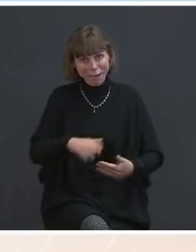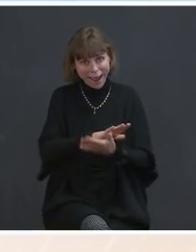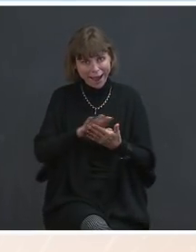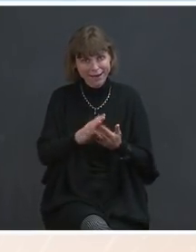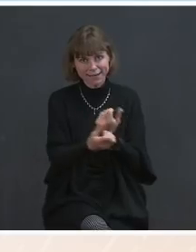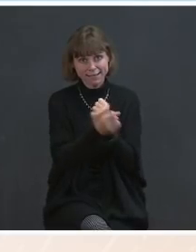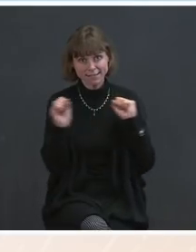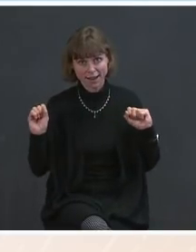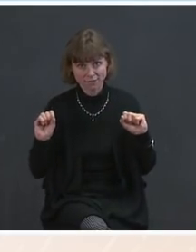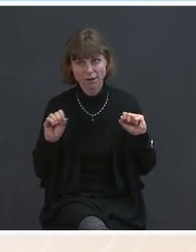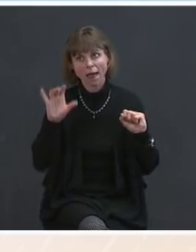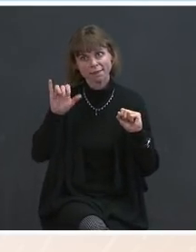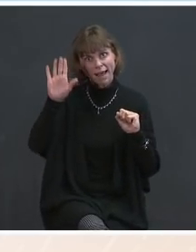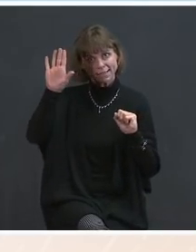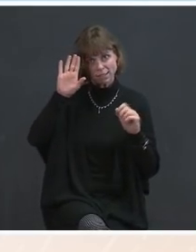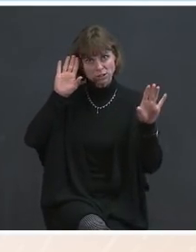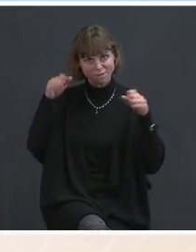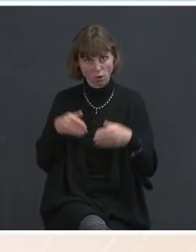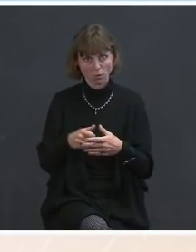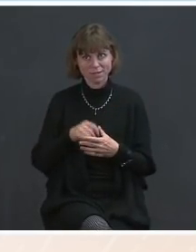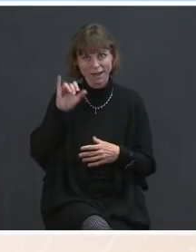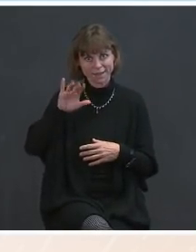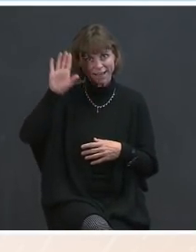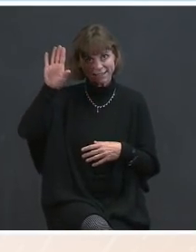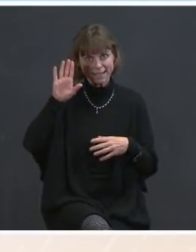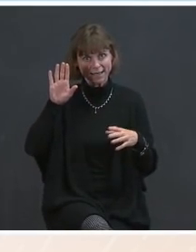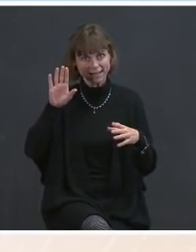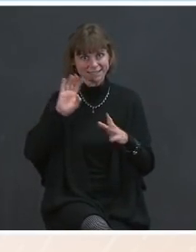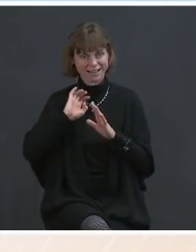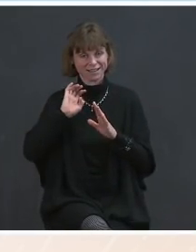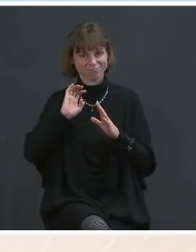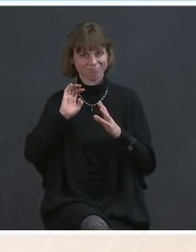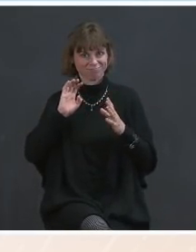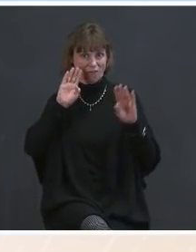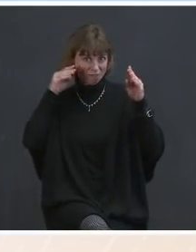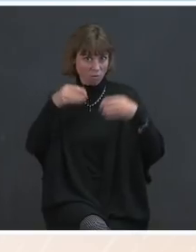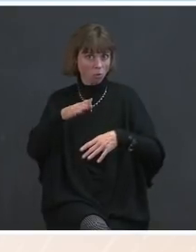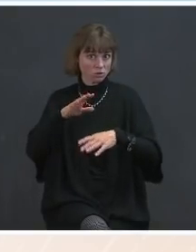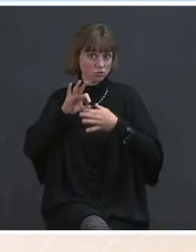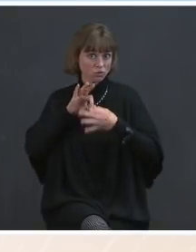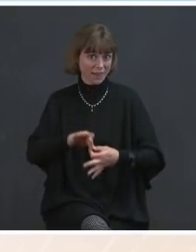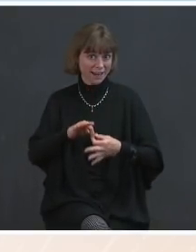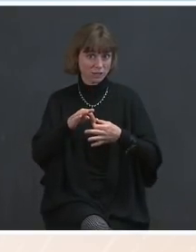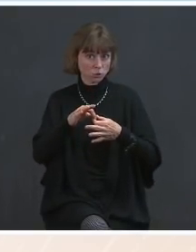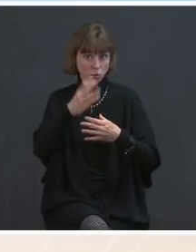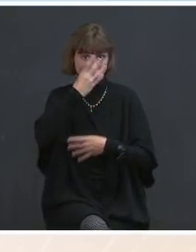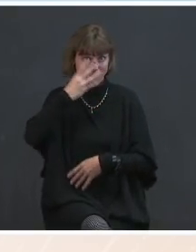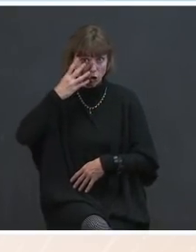And so that's where he's putting his efforts on immigration. The Press: And what is the status of allowing cameras